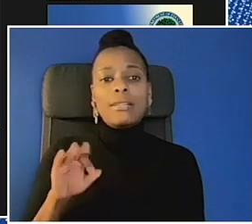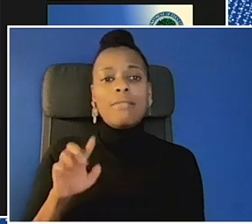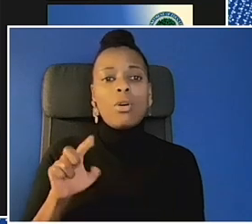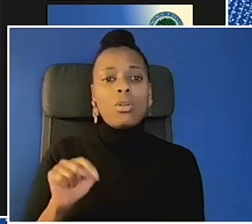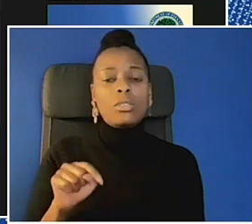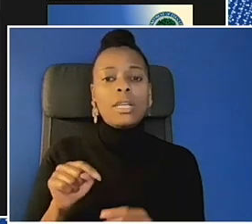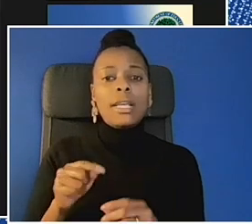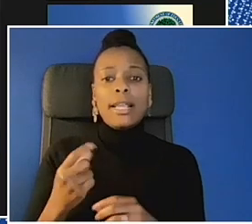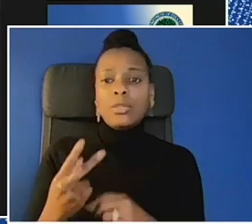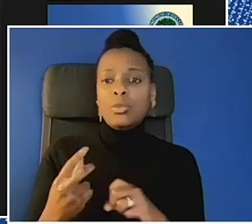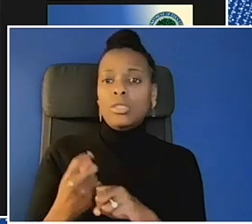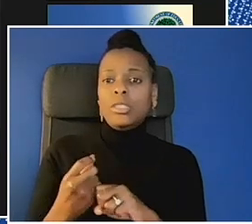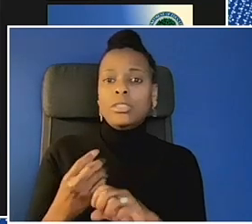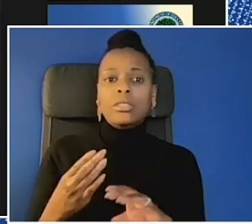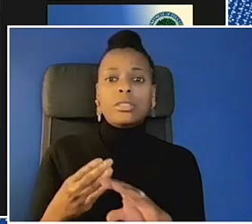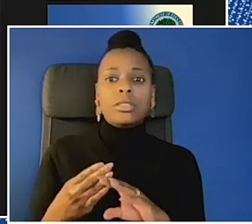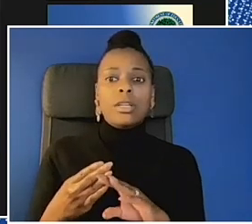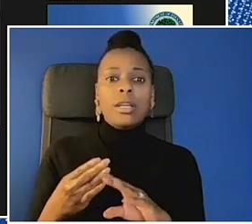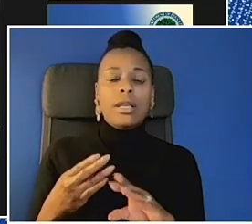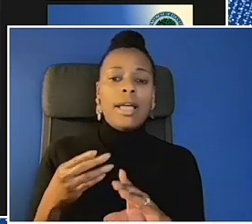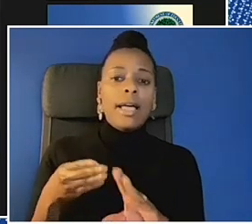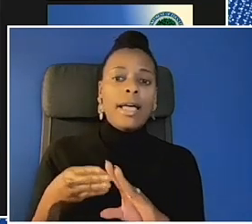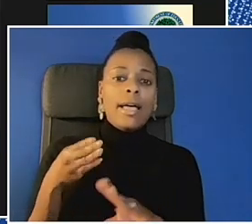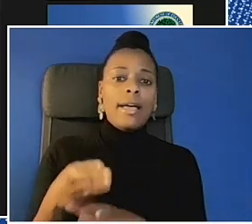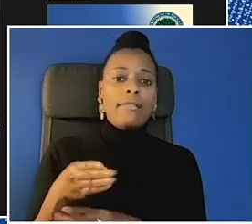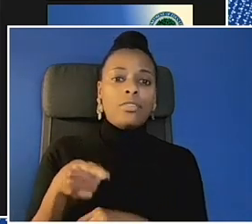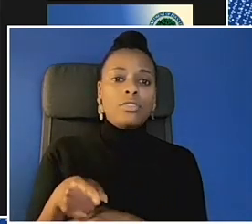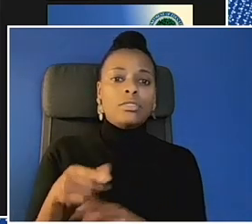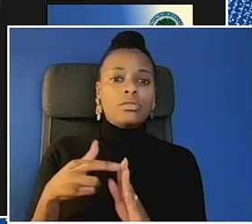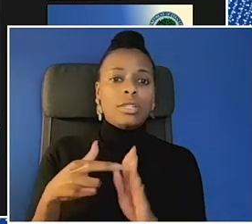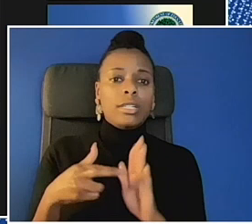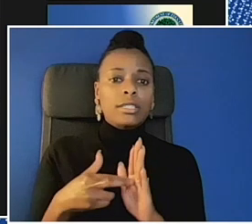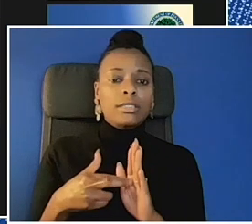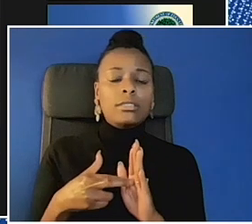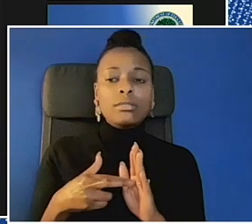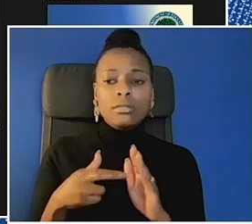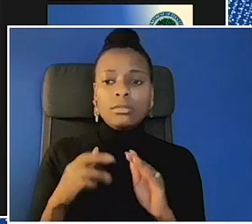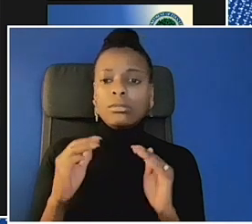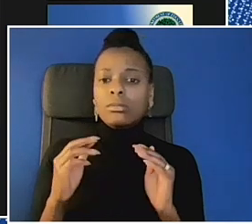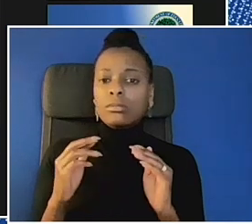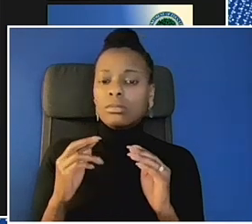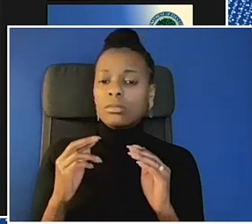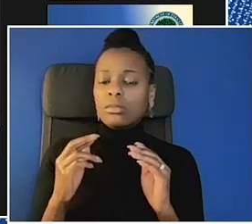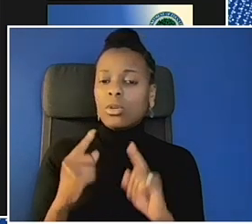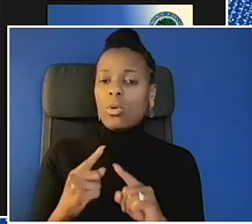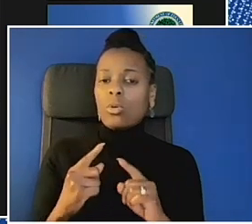regulation. We are proposing to change this from effective date of this